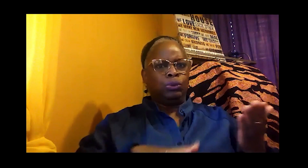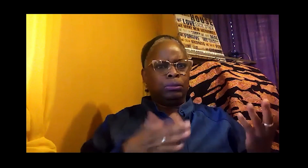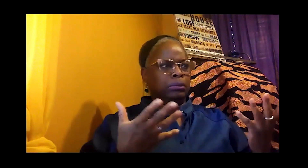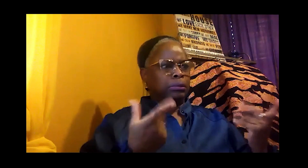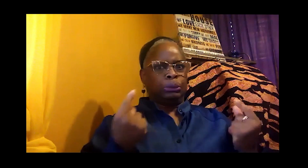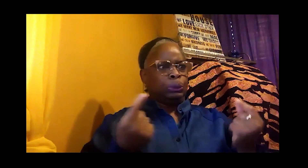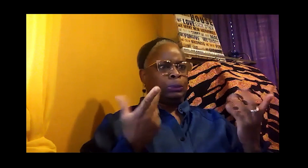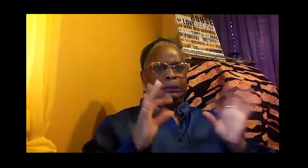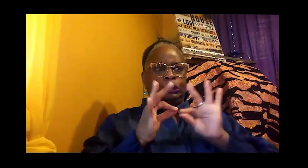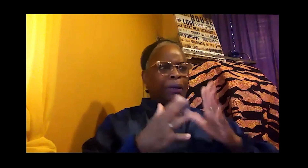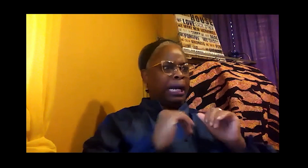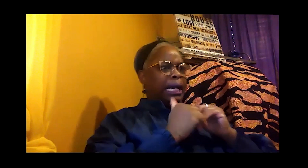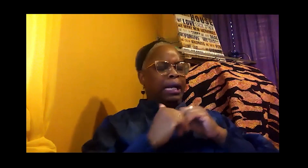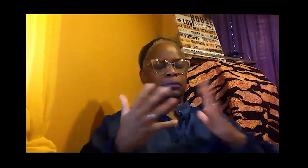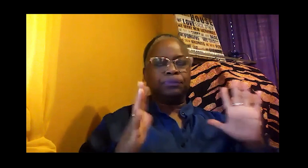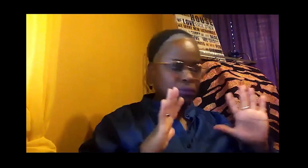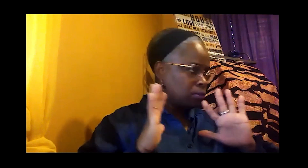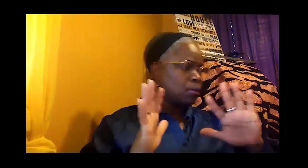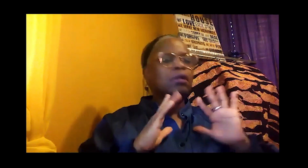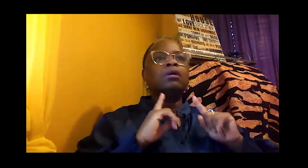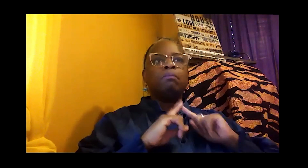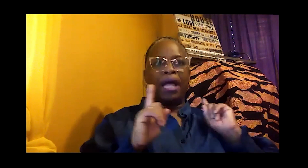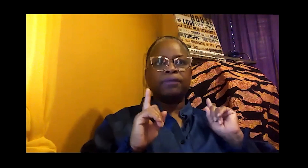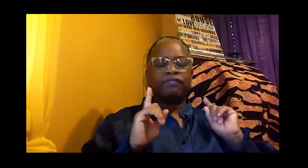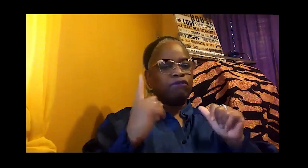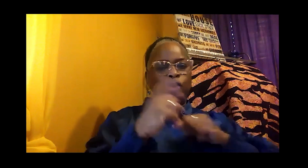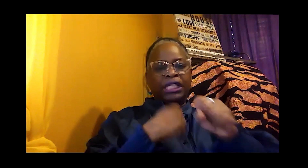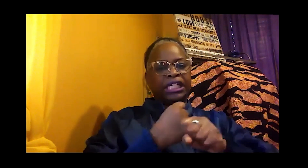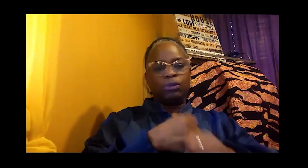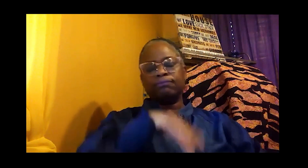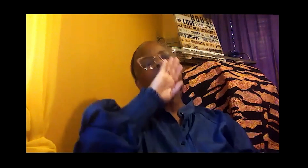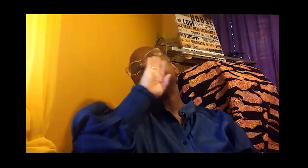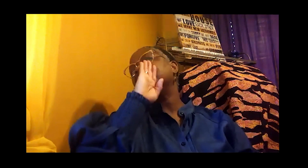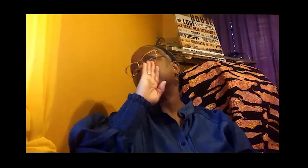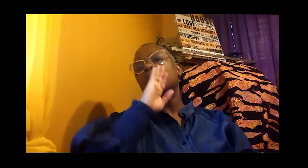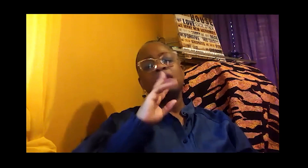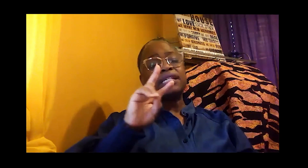sign language interpreters. The university did not know how to acquire sign language interpreters.